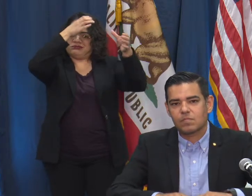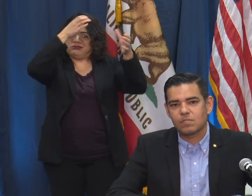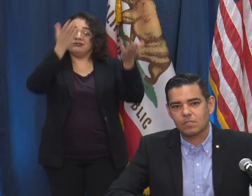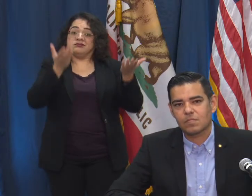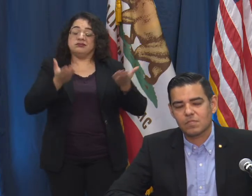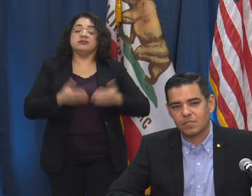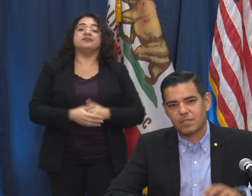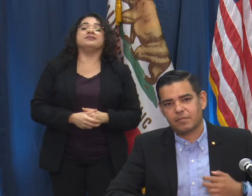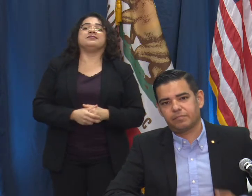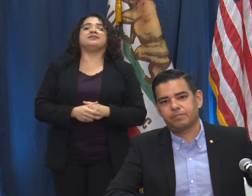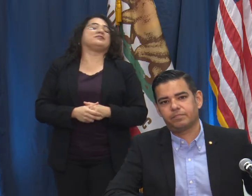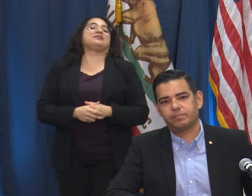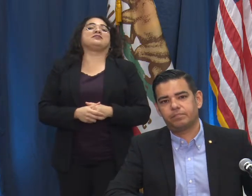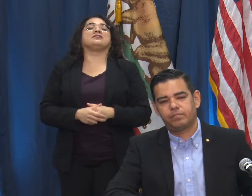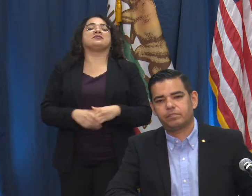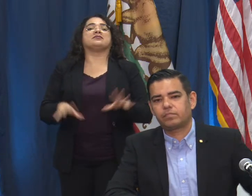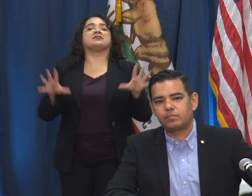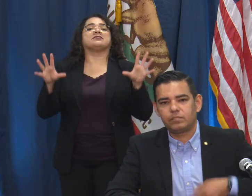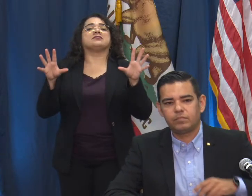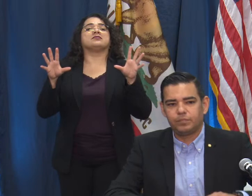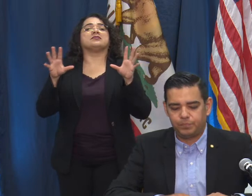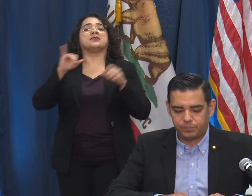question from the media here this is from Jeremiah from the Long Beach Post.